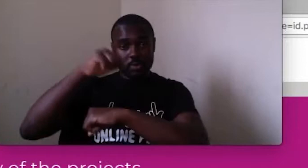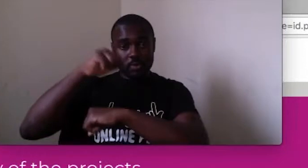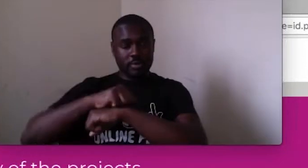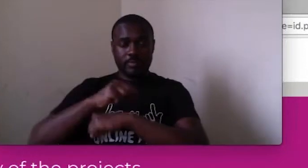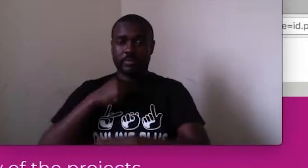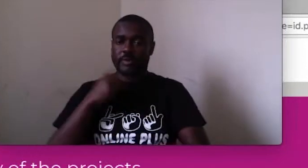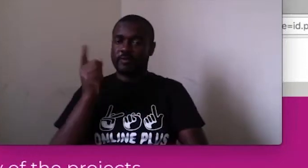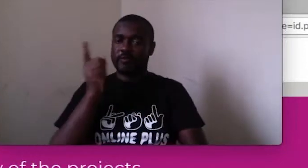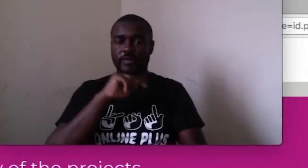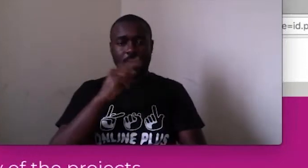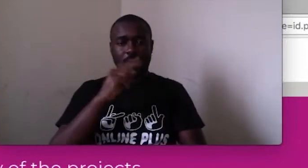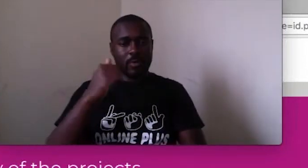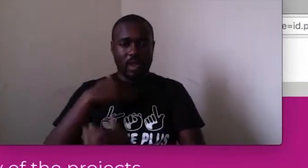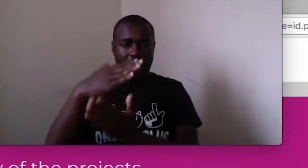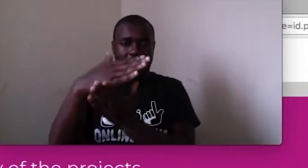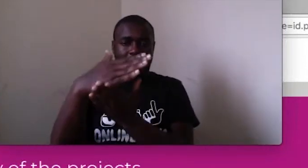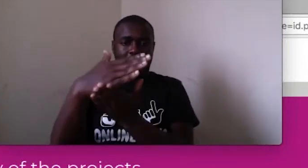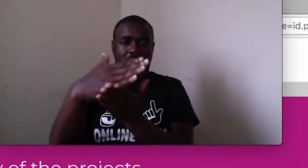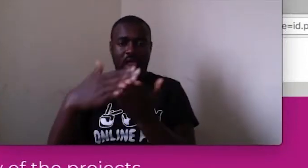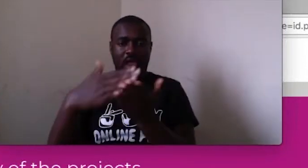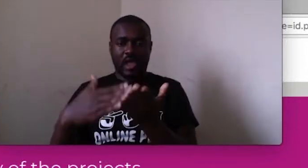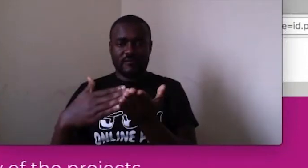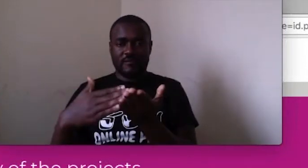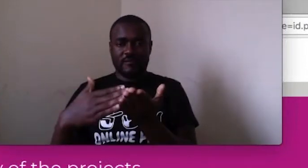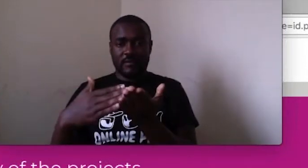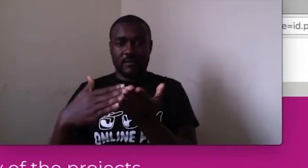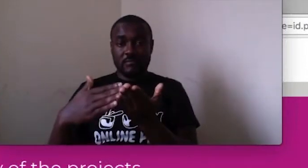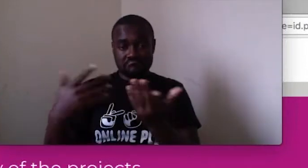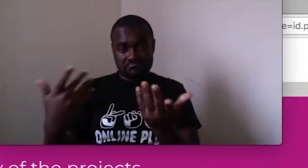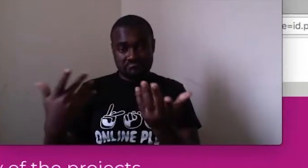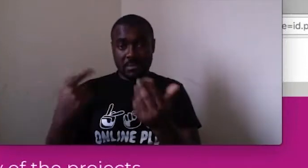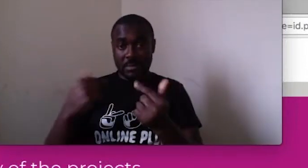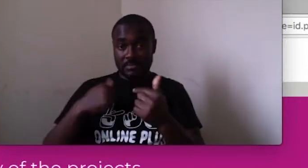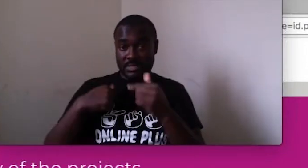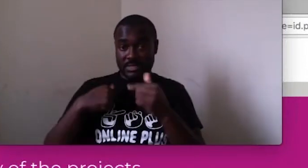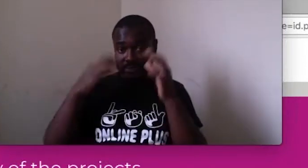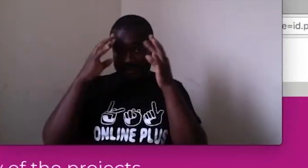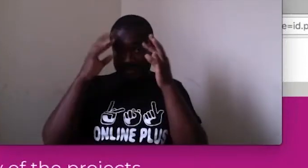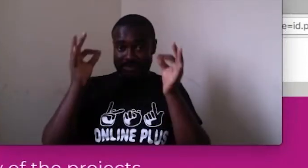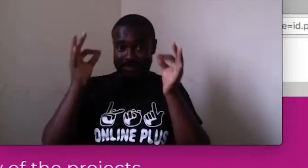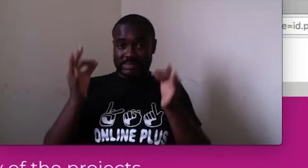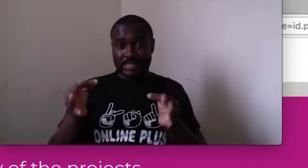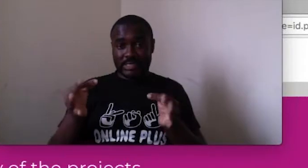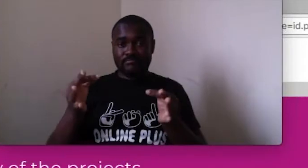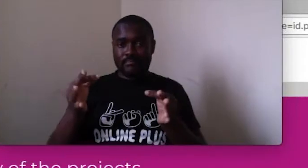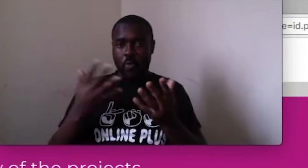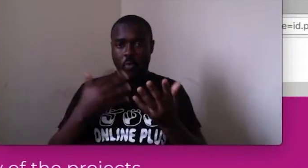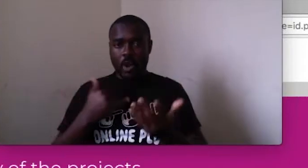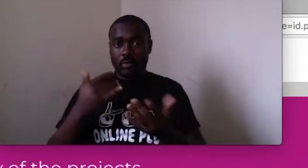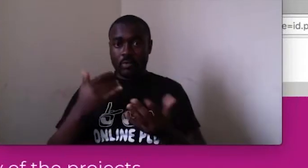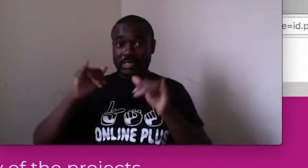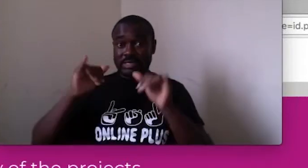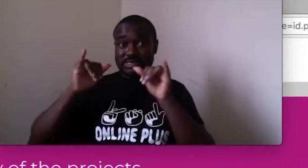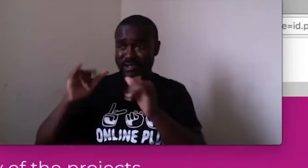But in high school I didn't complete my high school I went only half-way and I decided